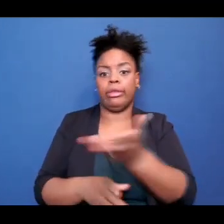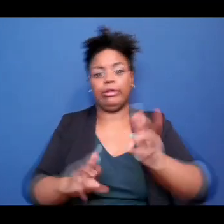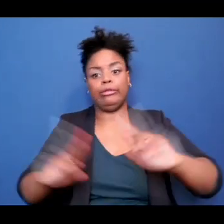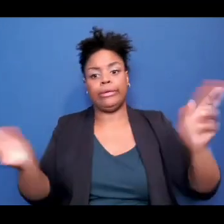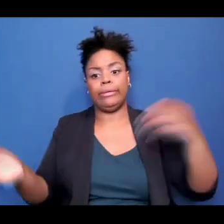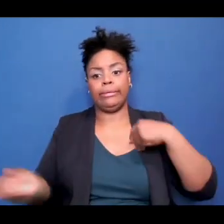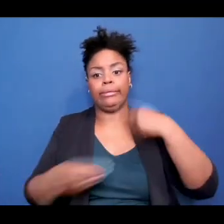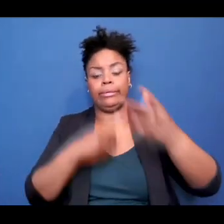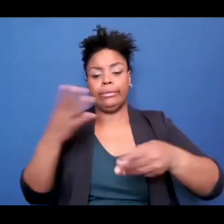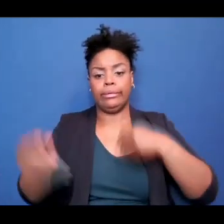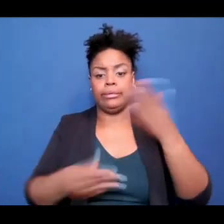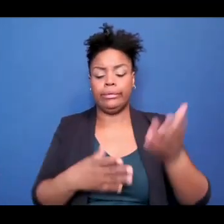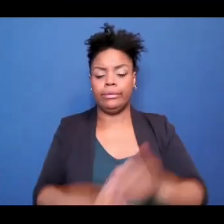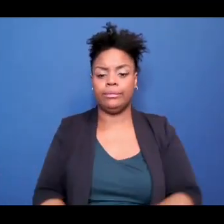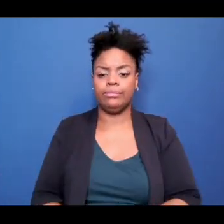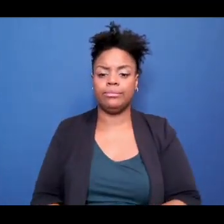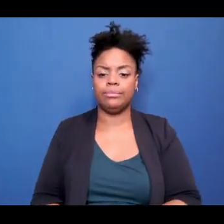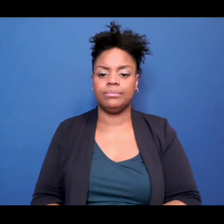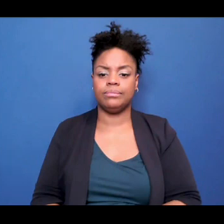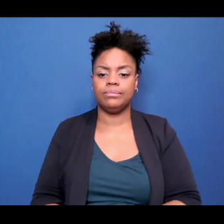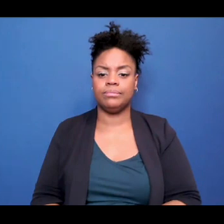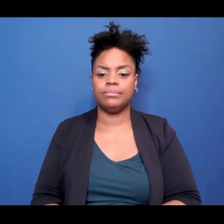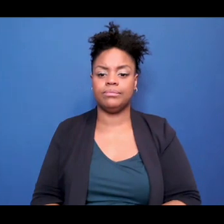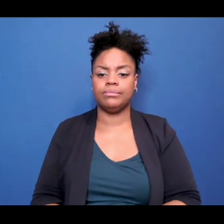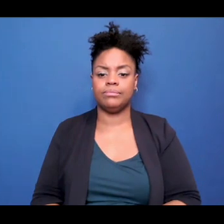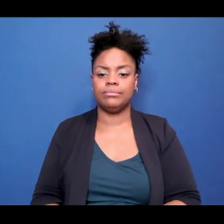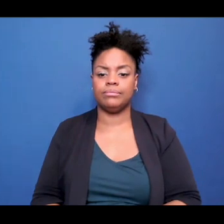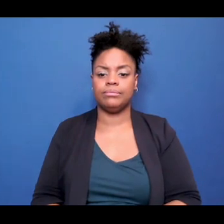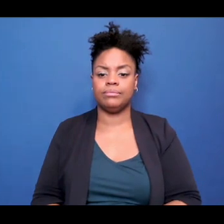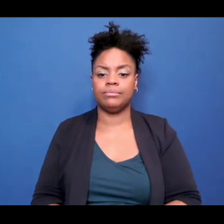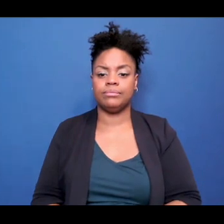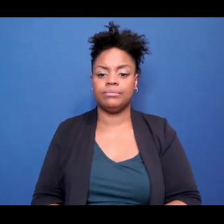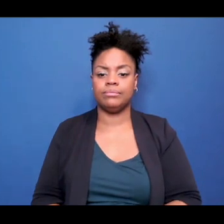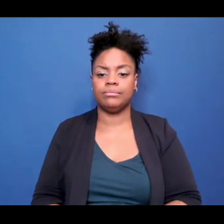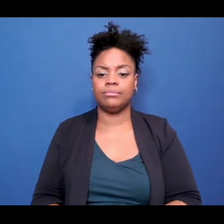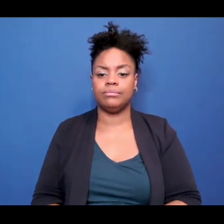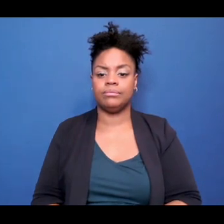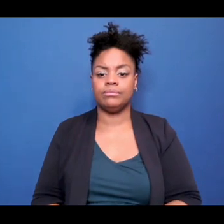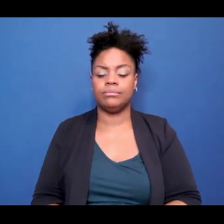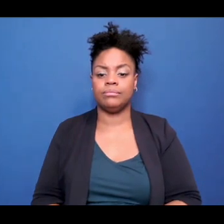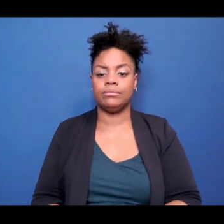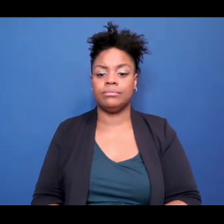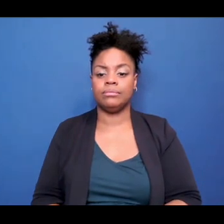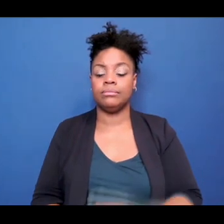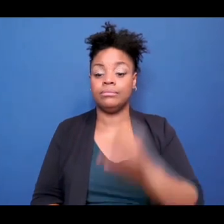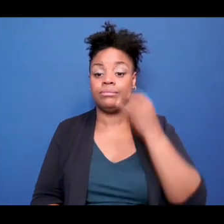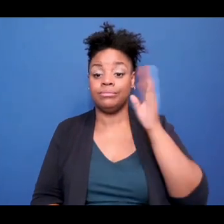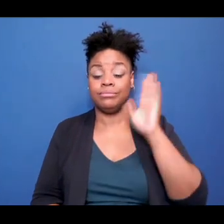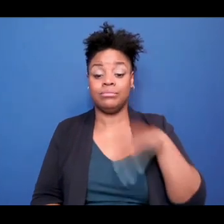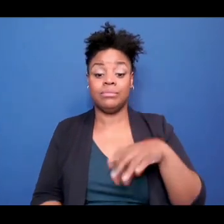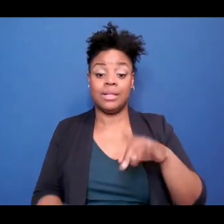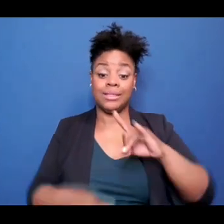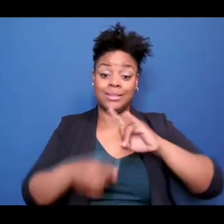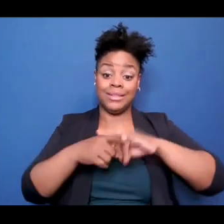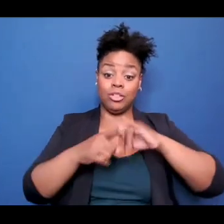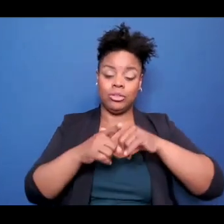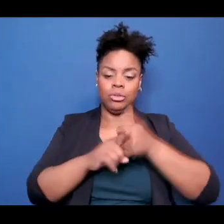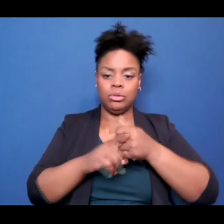IN FACT, MEN MENTHOL CIGARETTES ARE MORE HAZARDOUS THAN NON MENTHOL, CANE MORE NICOTINE AND TAR AND CONTAIN ADDITIONAL